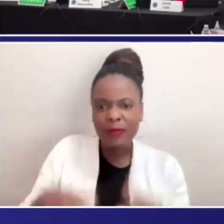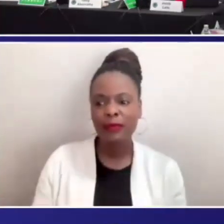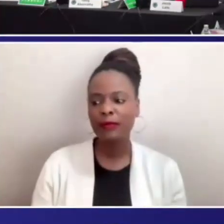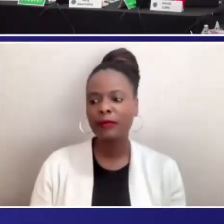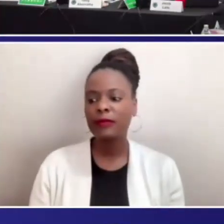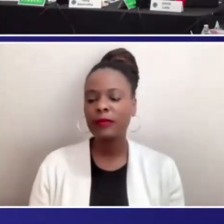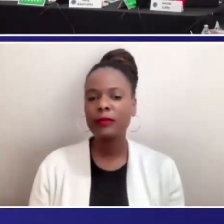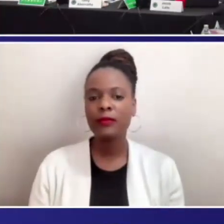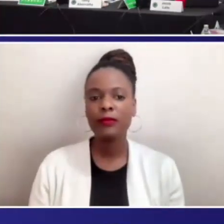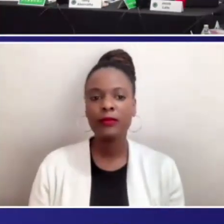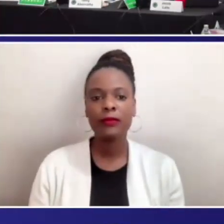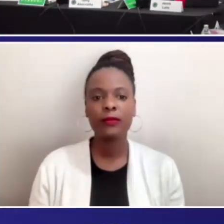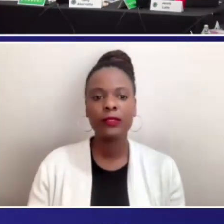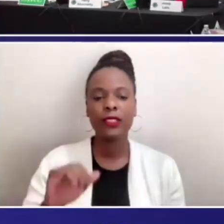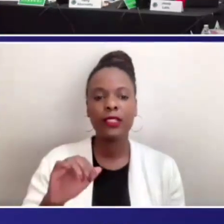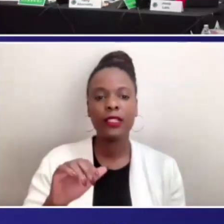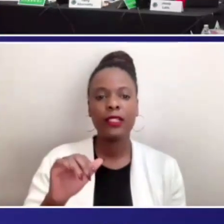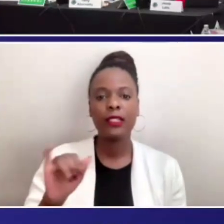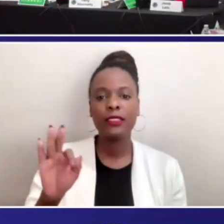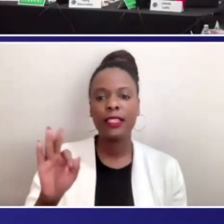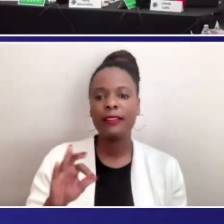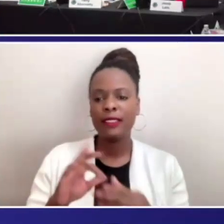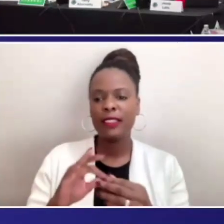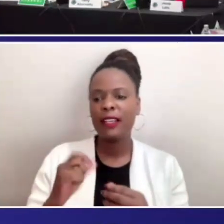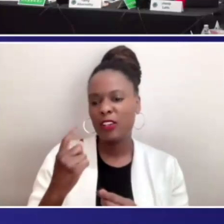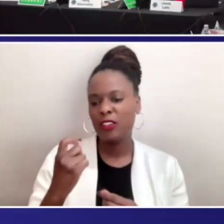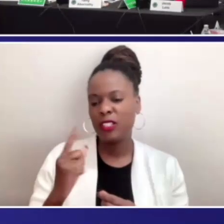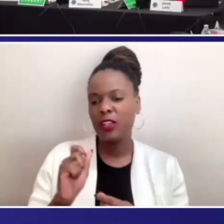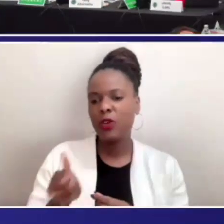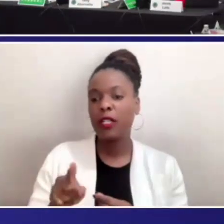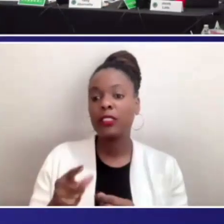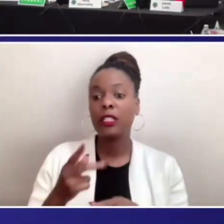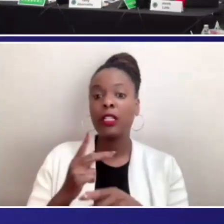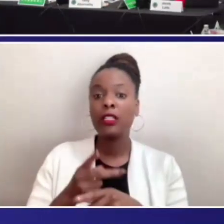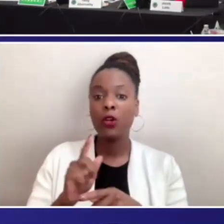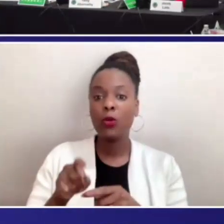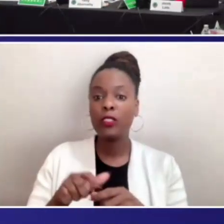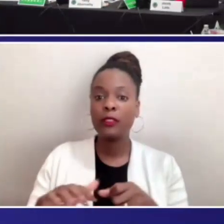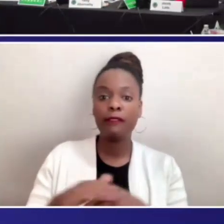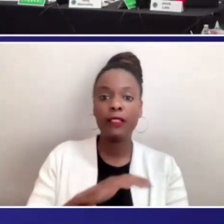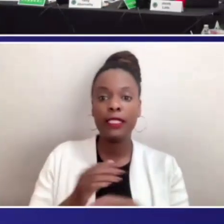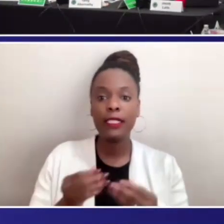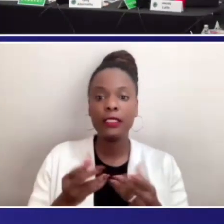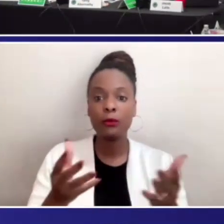If I understand your question, your question was whether the loan had to be fully disbursed in order to qualify. That was -- yeah.